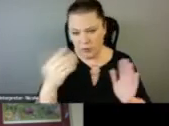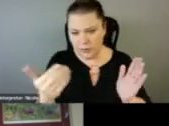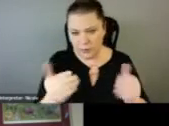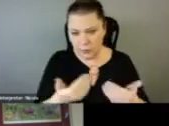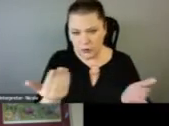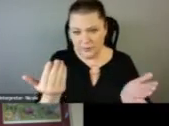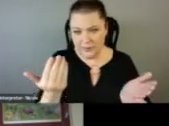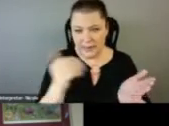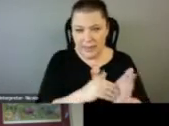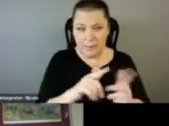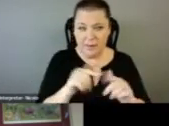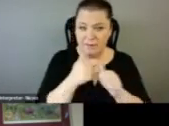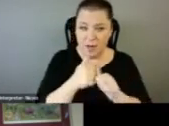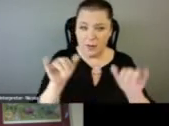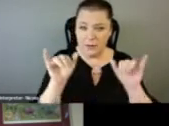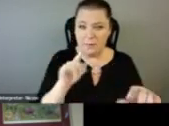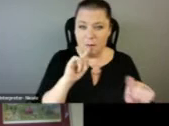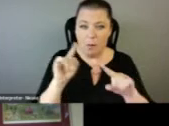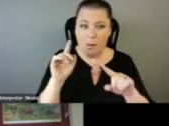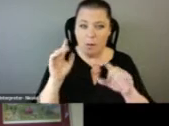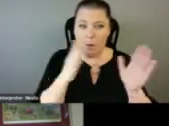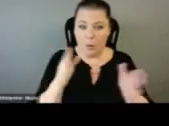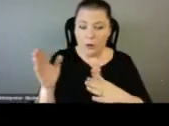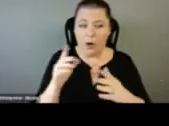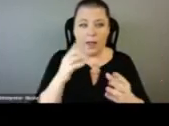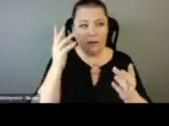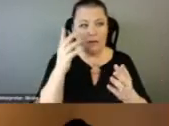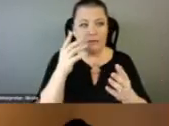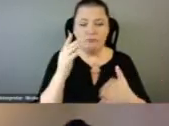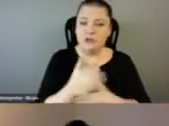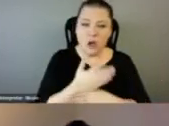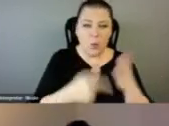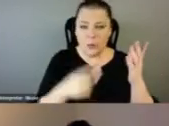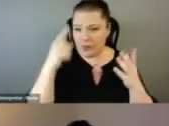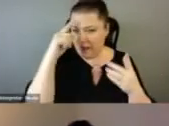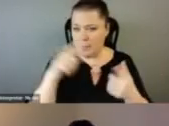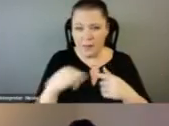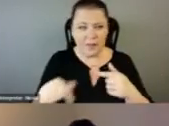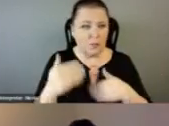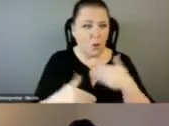that same order. And just take a couple minutes here and share your reflections on this process. As we've tried to